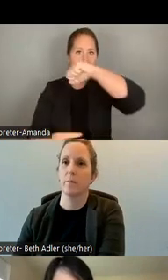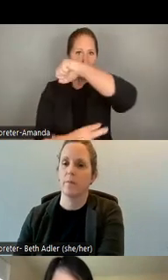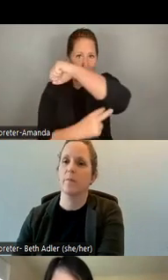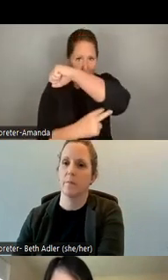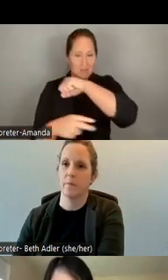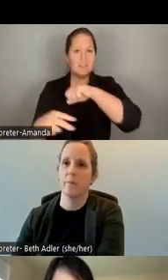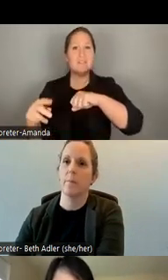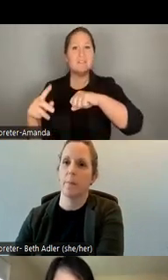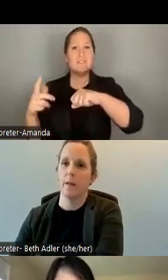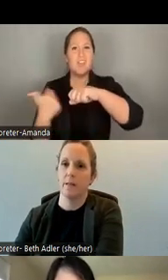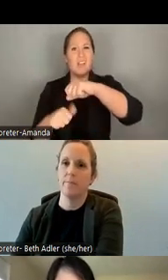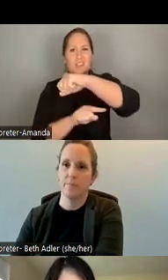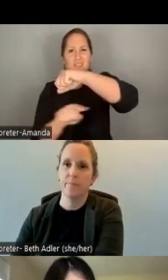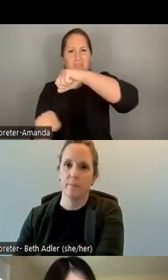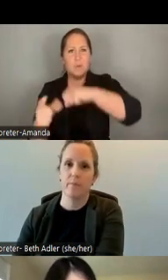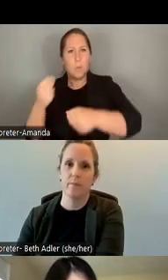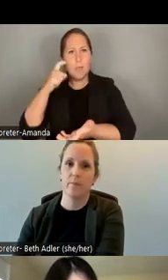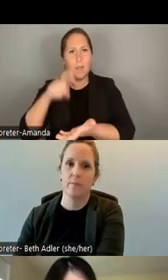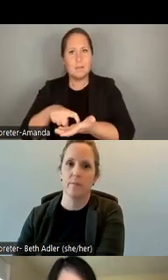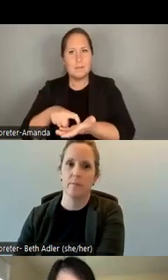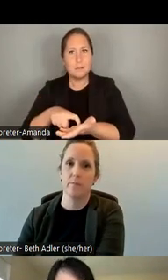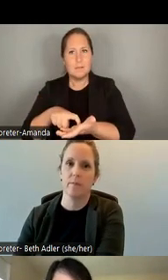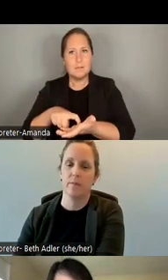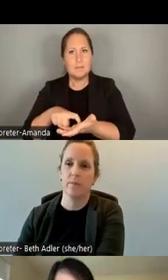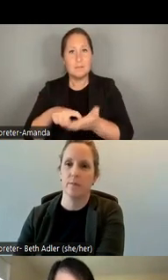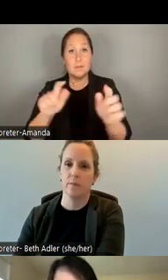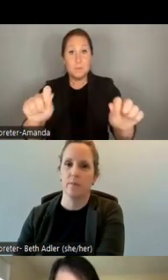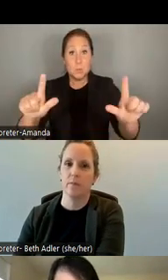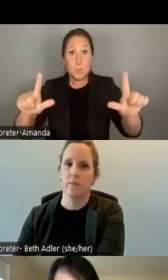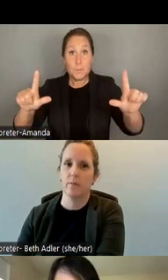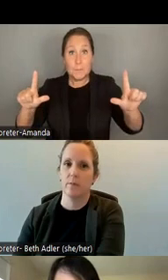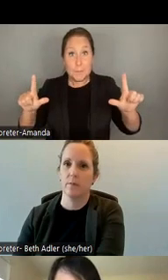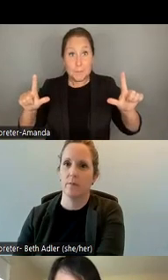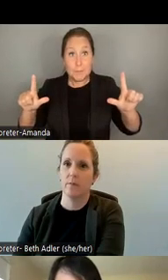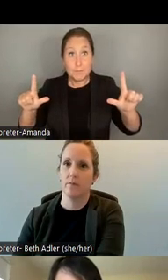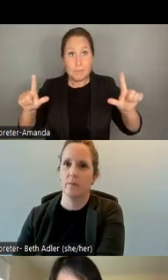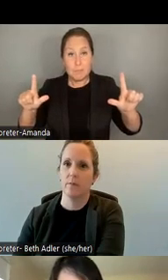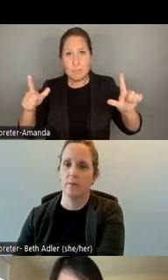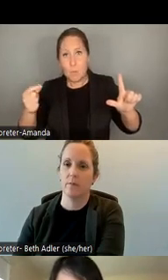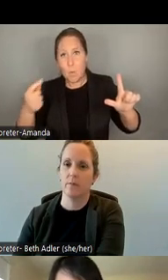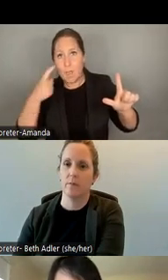and if you zoom closer I'm not sure if there's also anything more interesting here